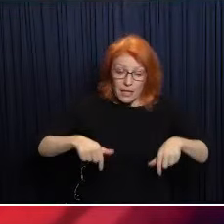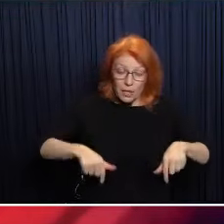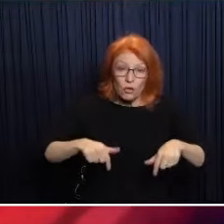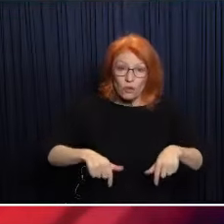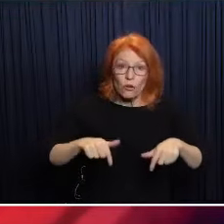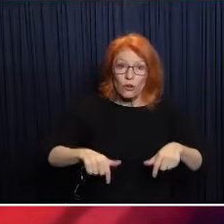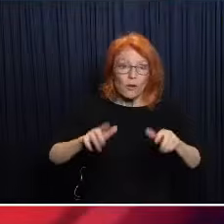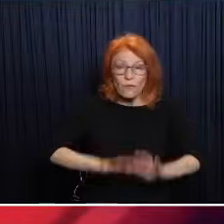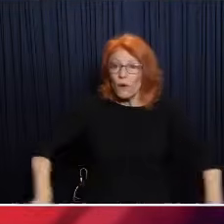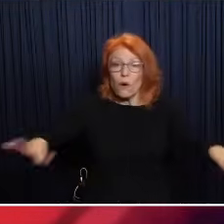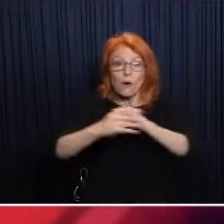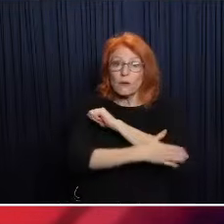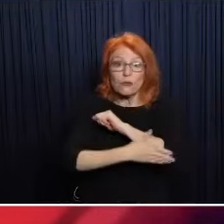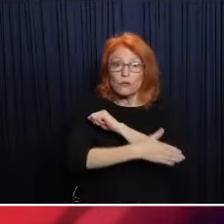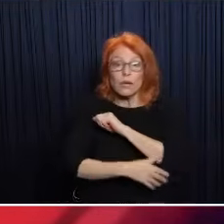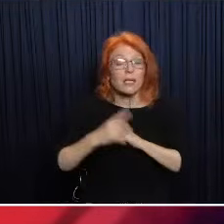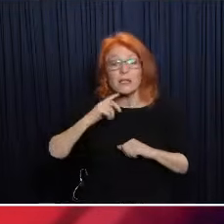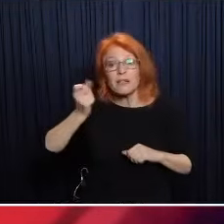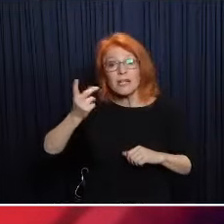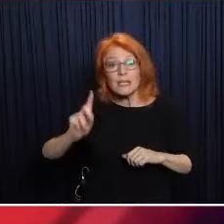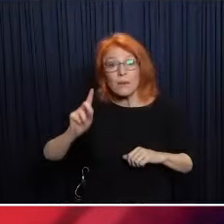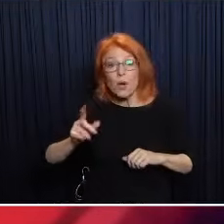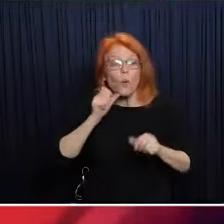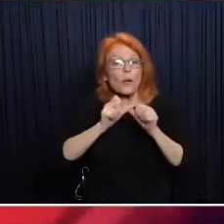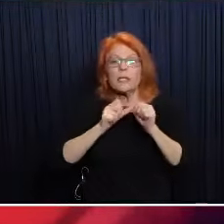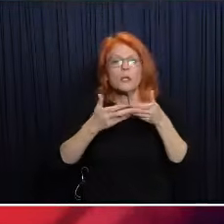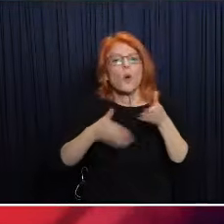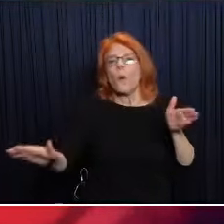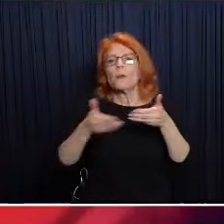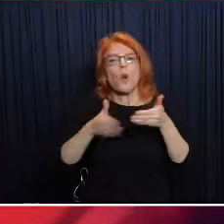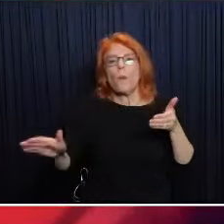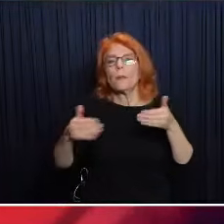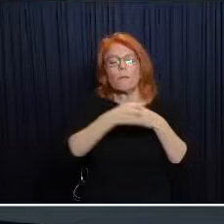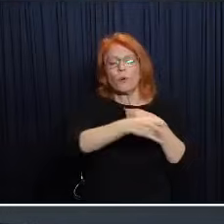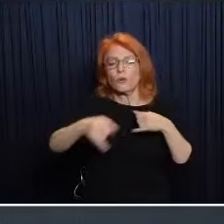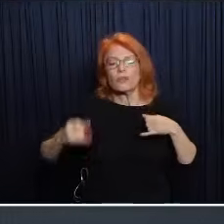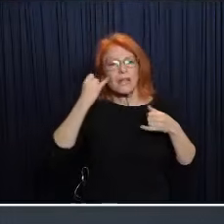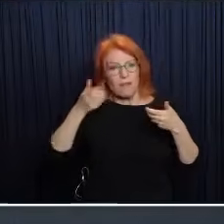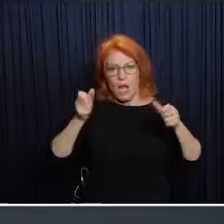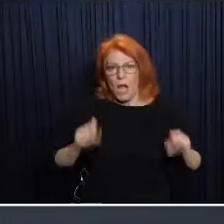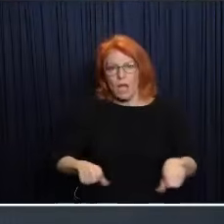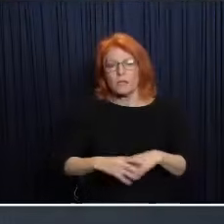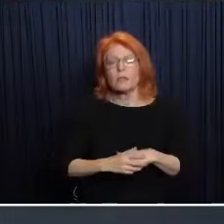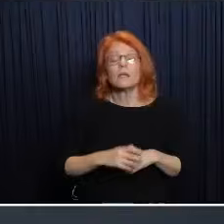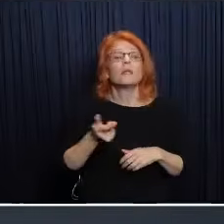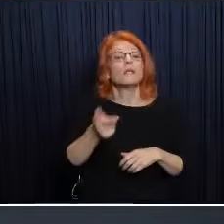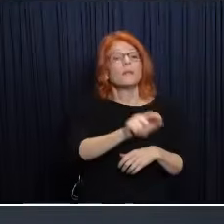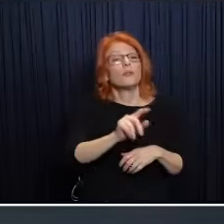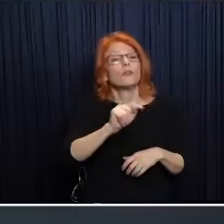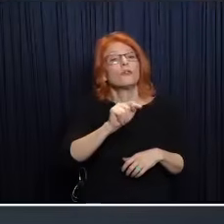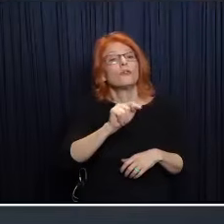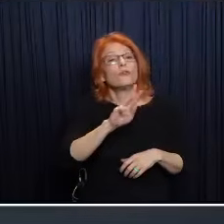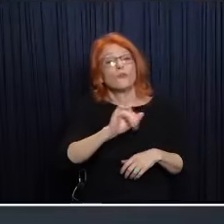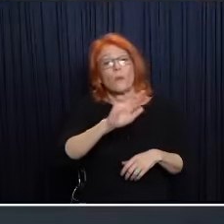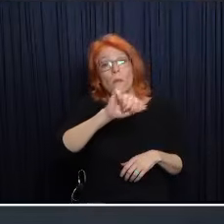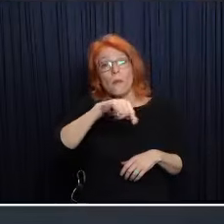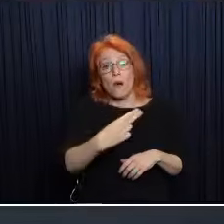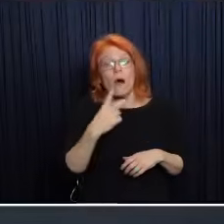ORDER. WE NEED TO MAKE SURE IT IS CODIFIED IN THE LAW TO MAKE SURE WE PROTECT ARIZONANS.